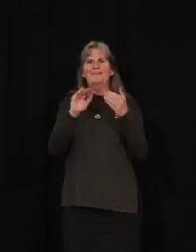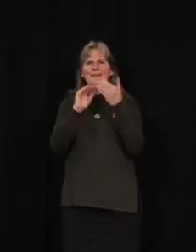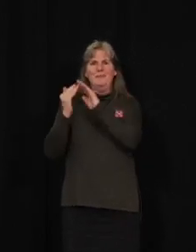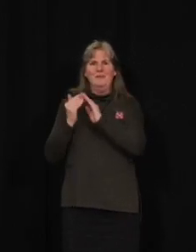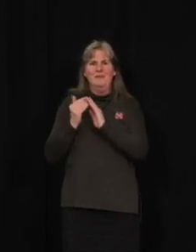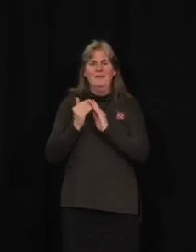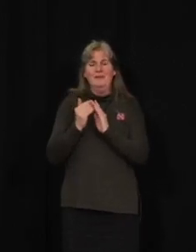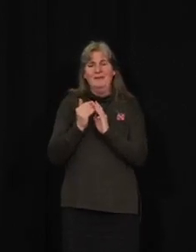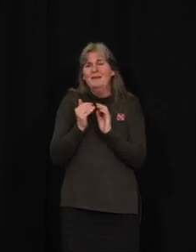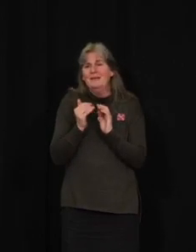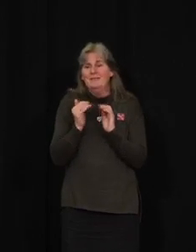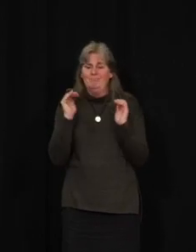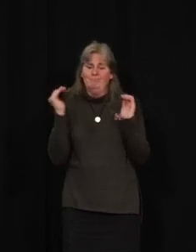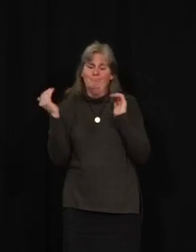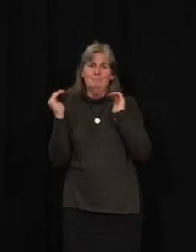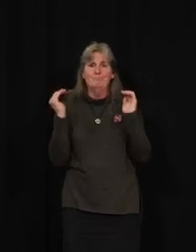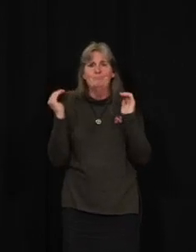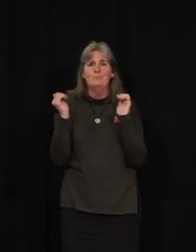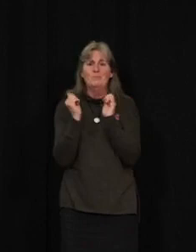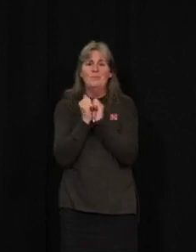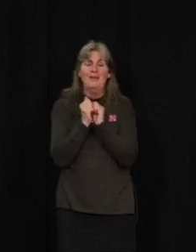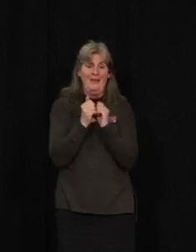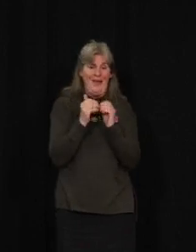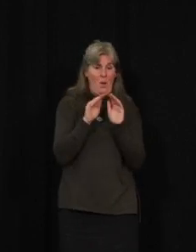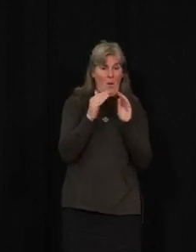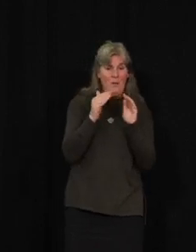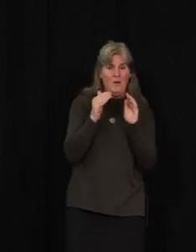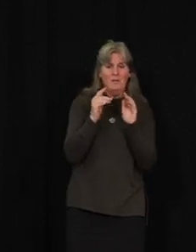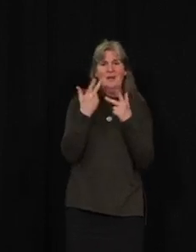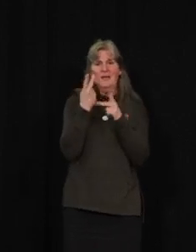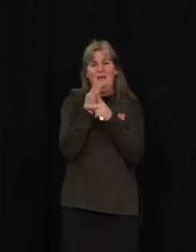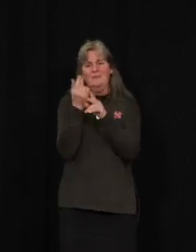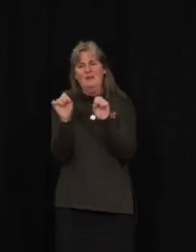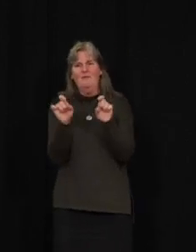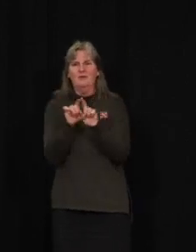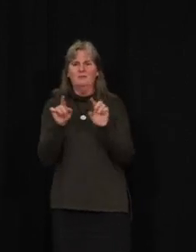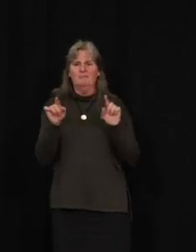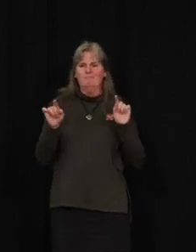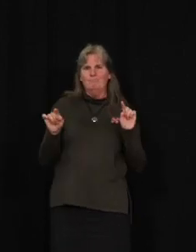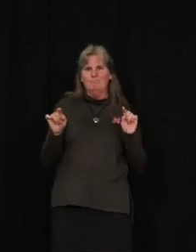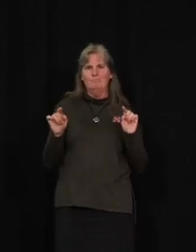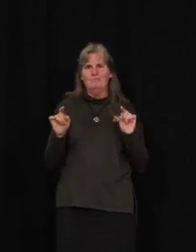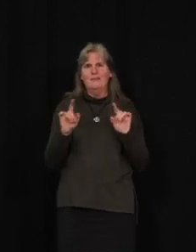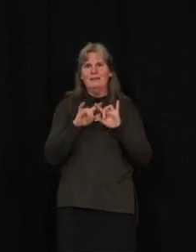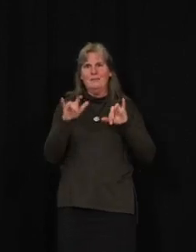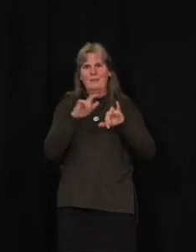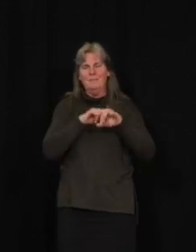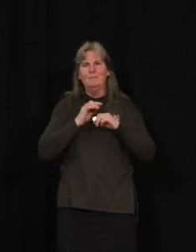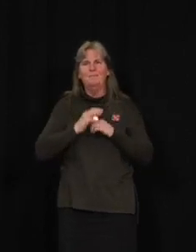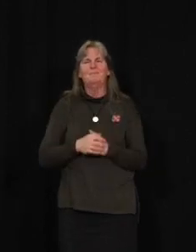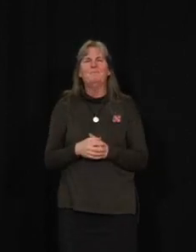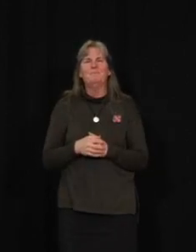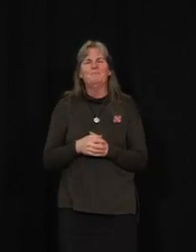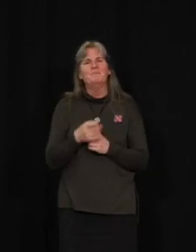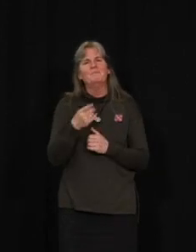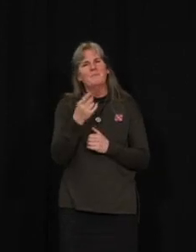staying safe from the pandemic. I know that people are wanting o go get outside, to throw off the